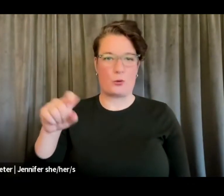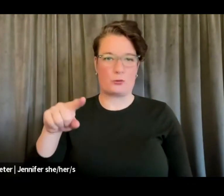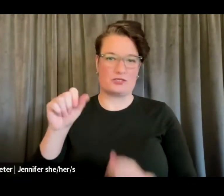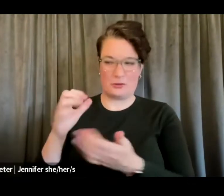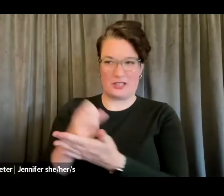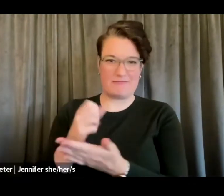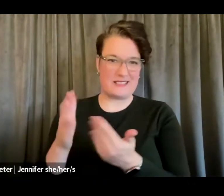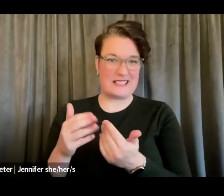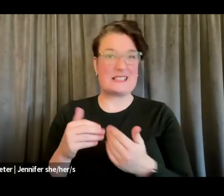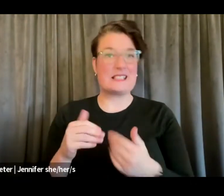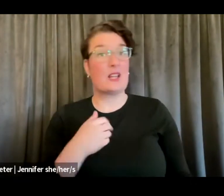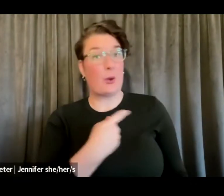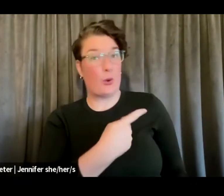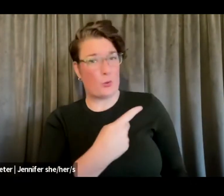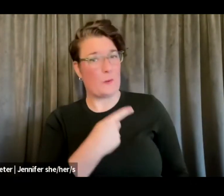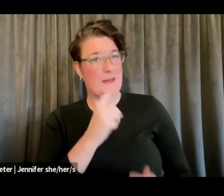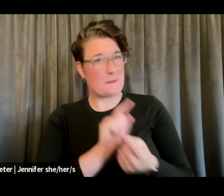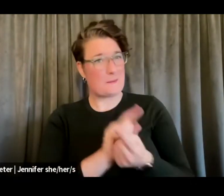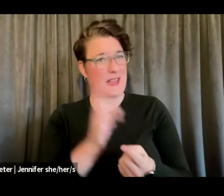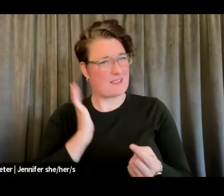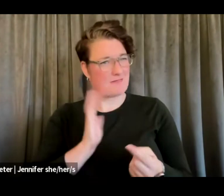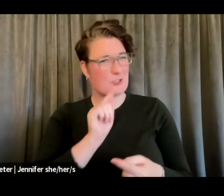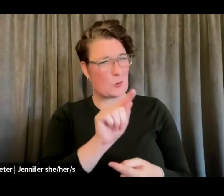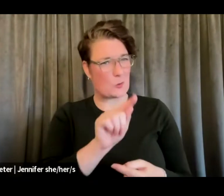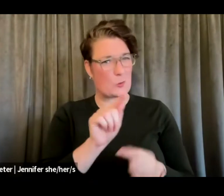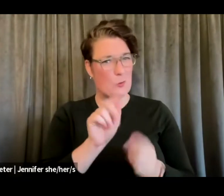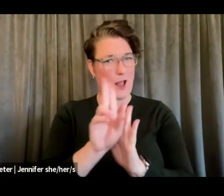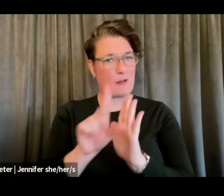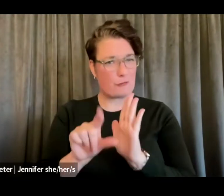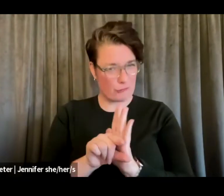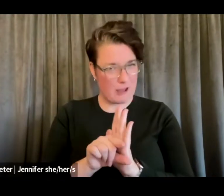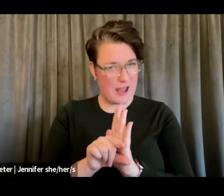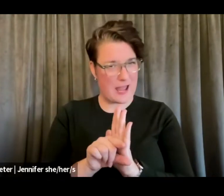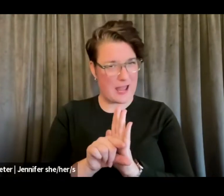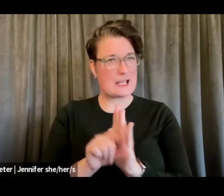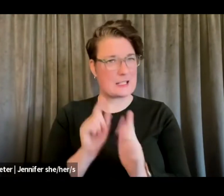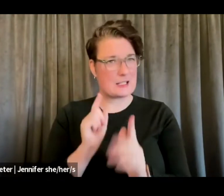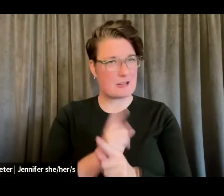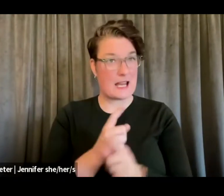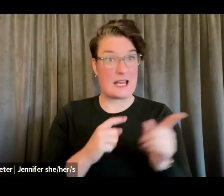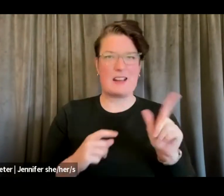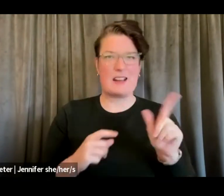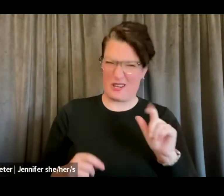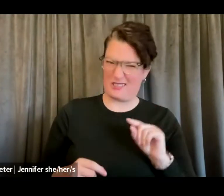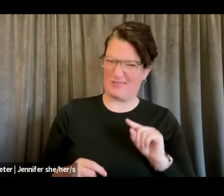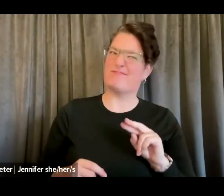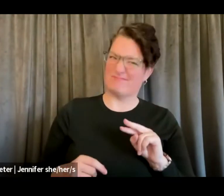Yeah, Lukaza and I met when you were in undergrad. Yeah.